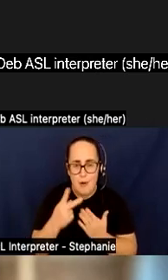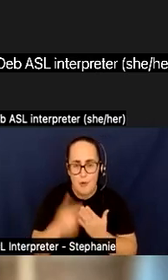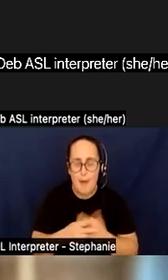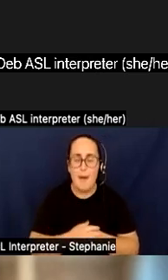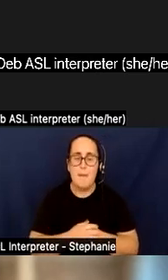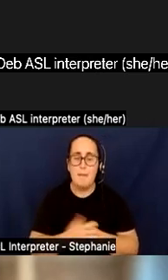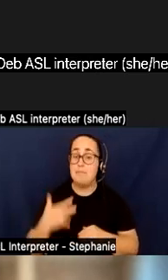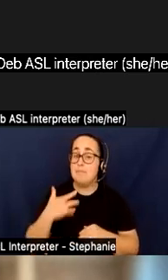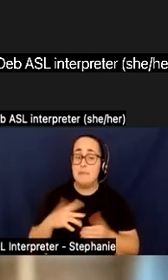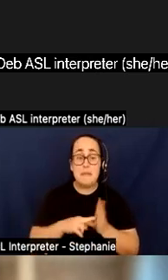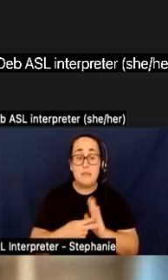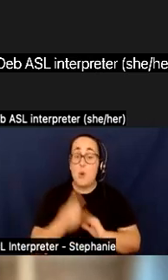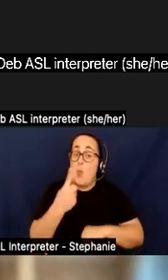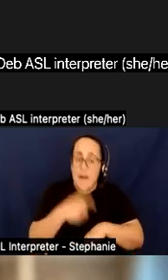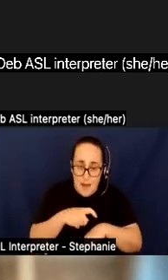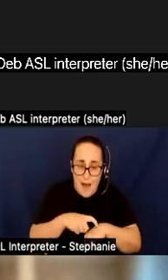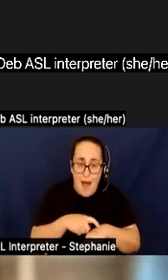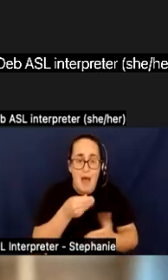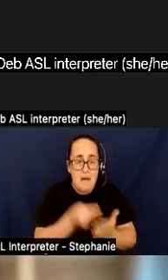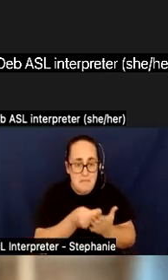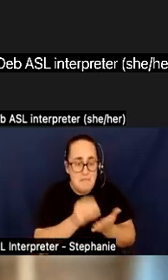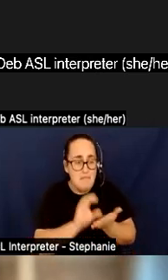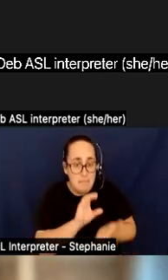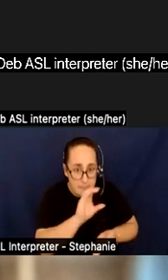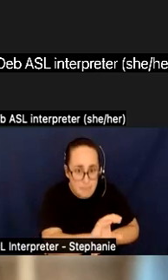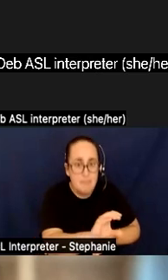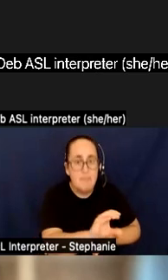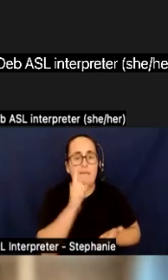projects. Community-run organizations like neighbourhood associations,